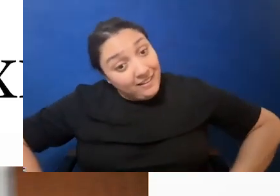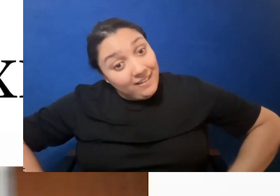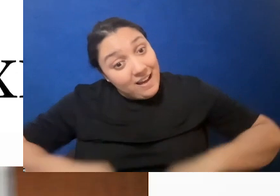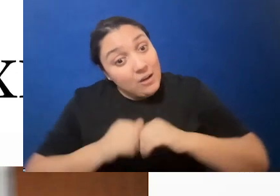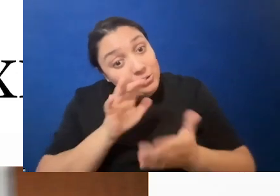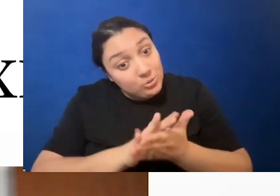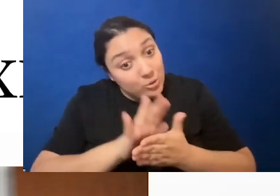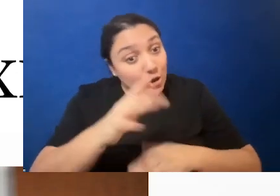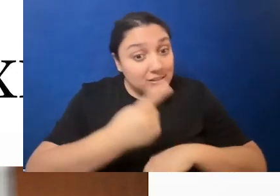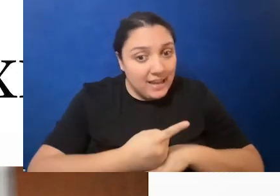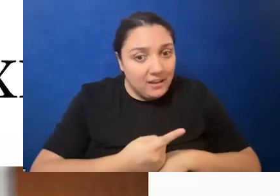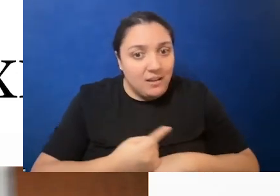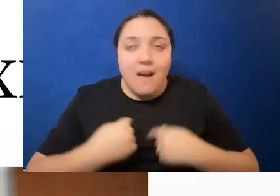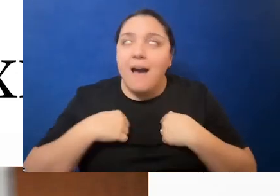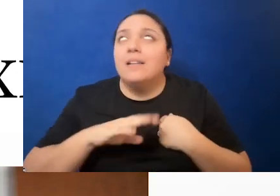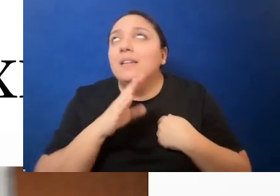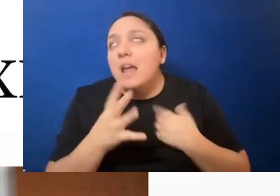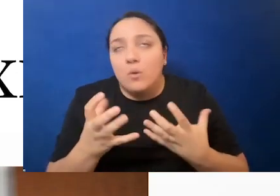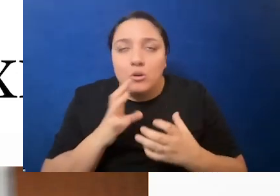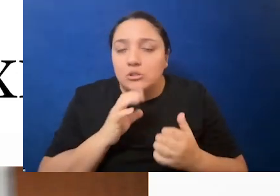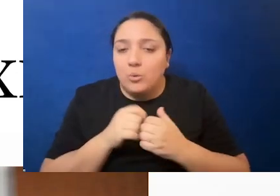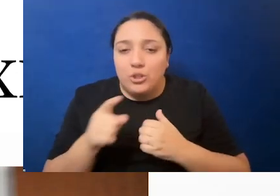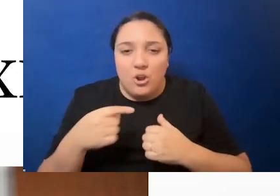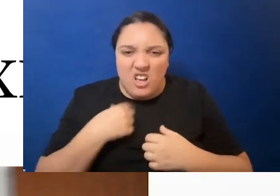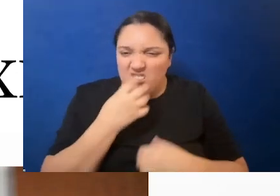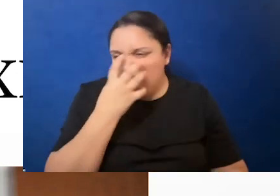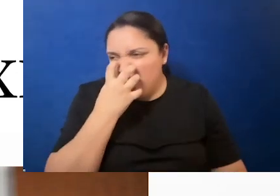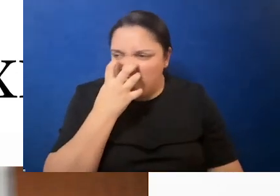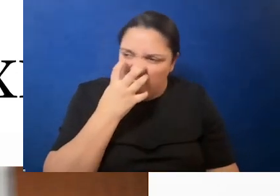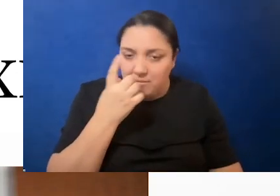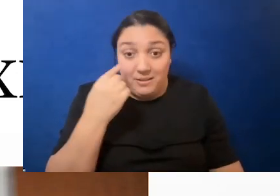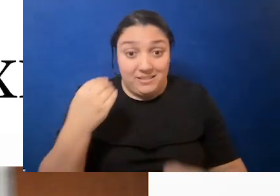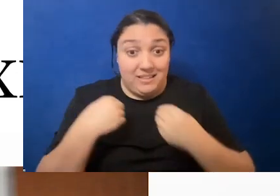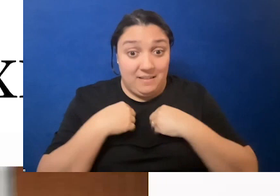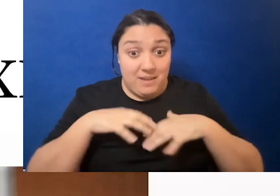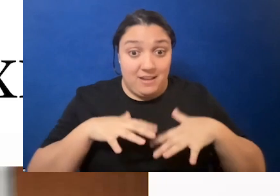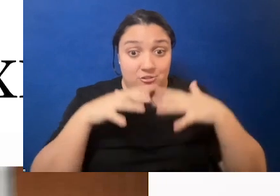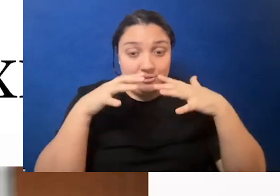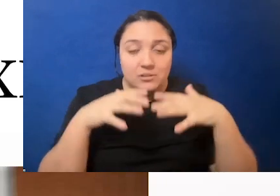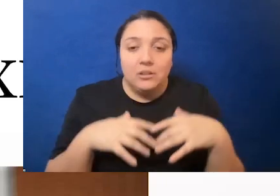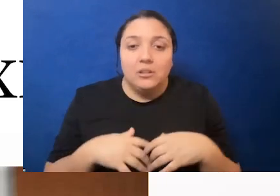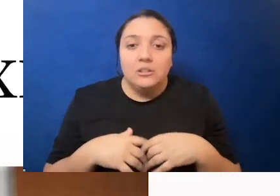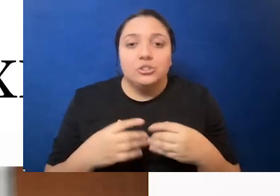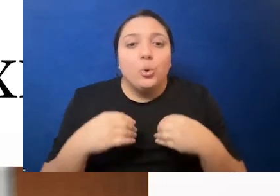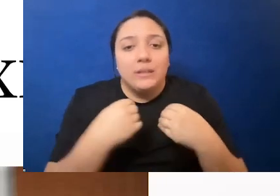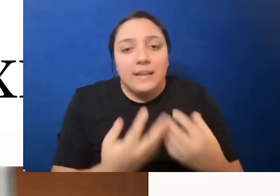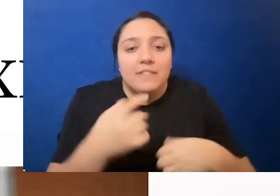HOW WAS YOUR DAY? THAT MADE ME ANXIOUS. CAN YOU GIVE THEM TIME AND SPACE